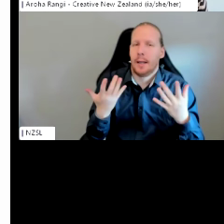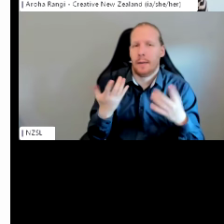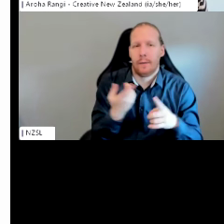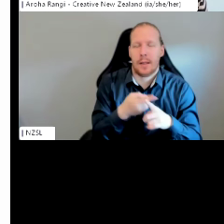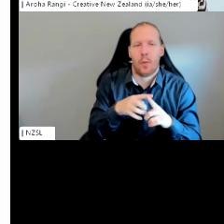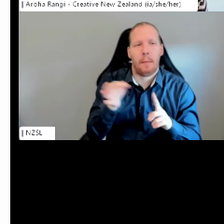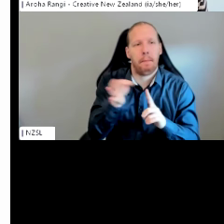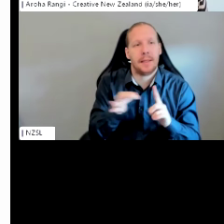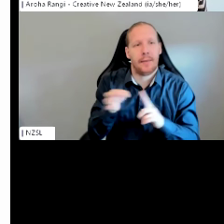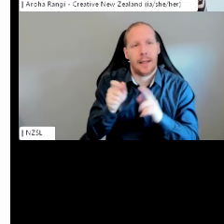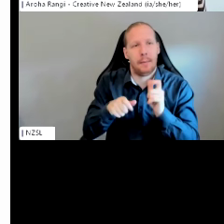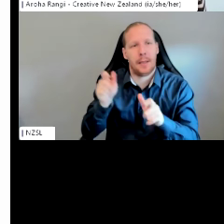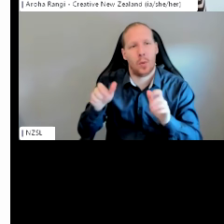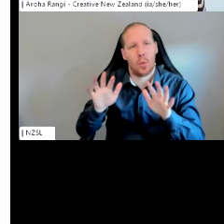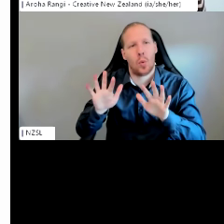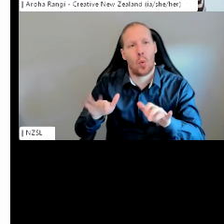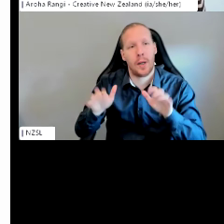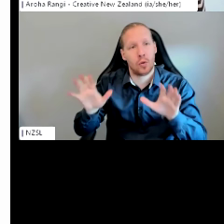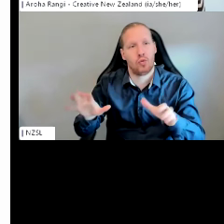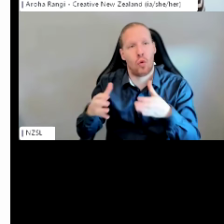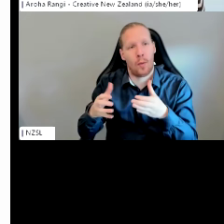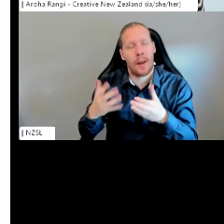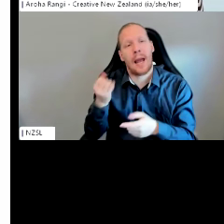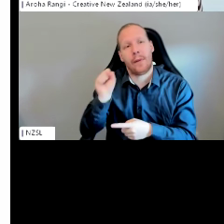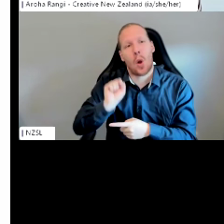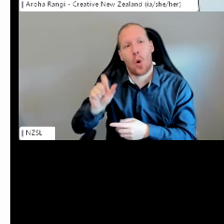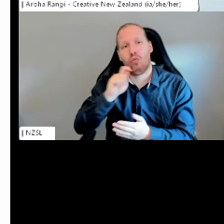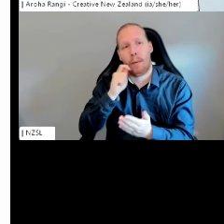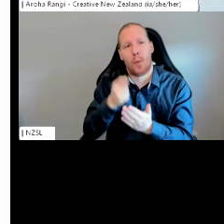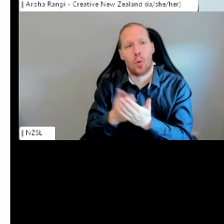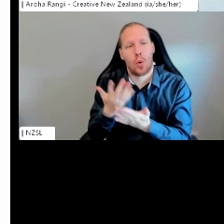be downloaded on that on the website and and and a lot of others. You you you could